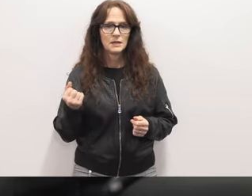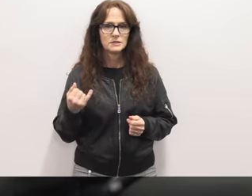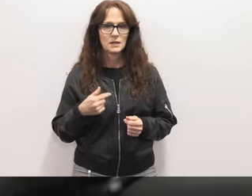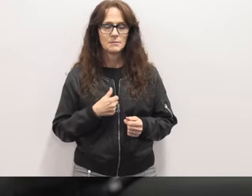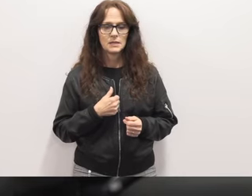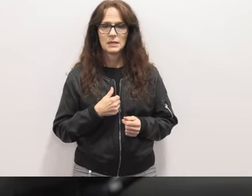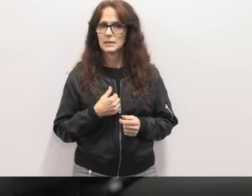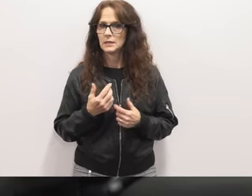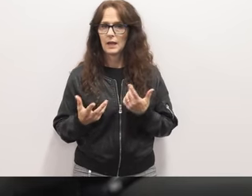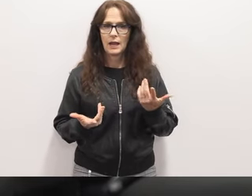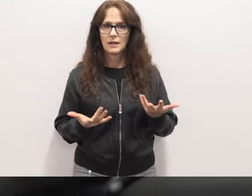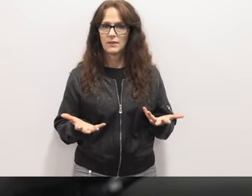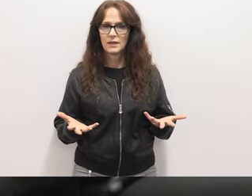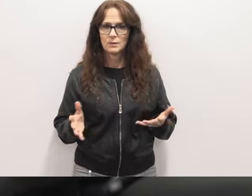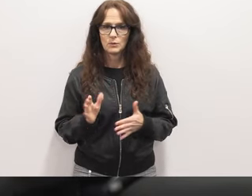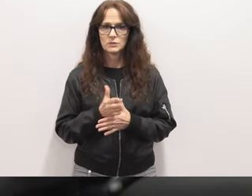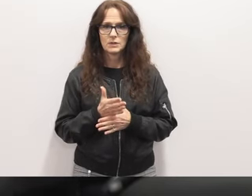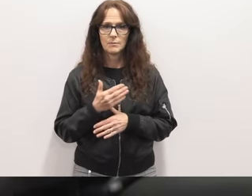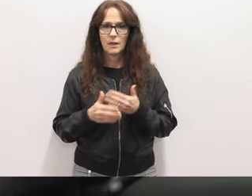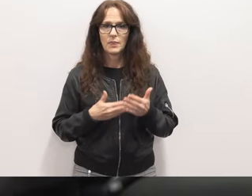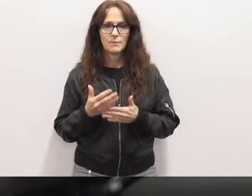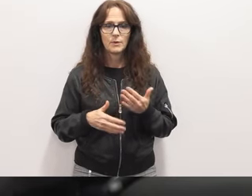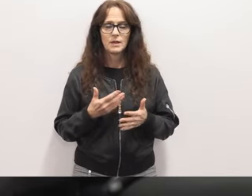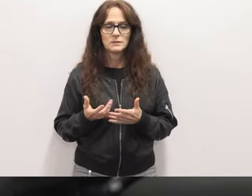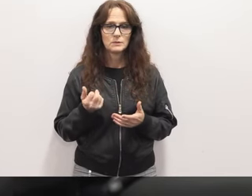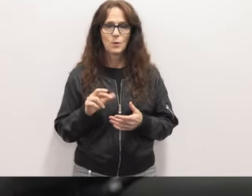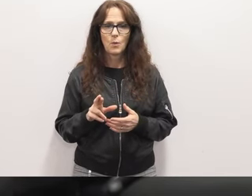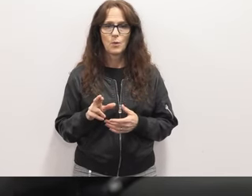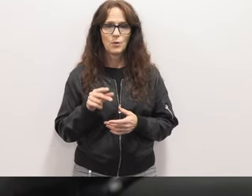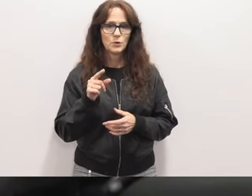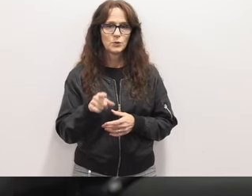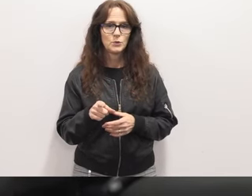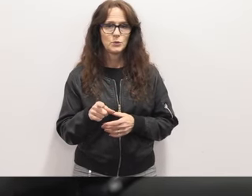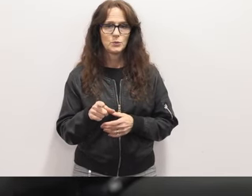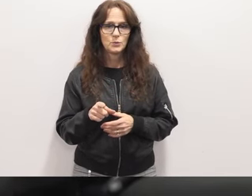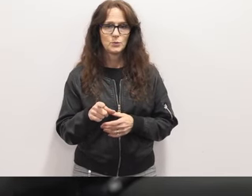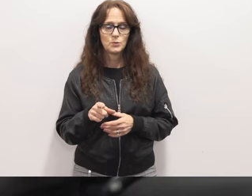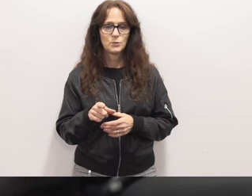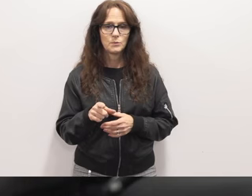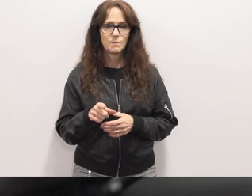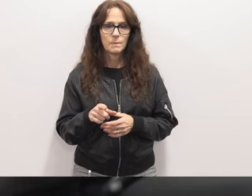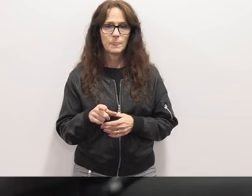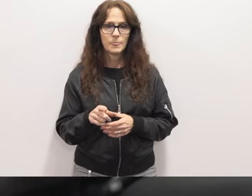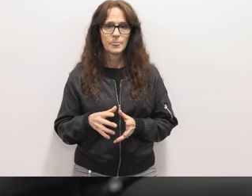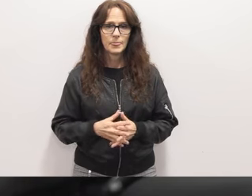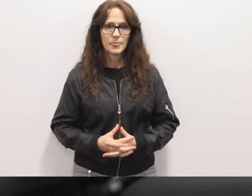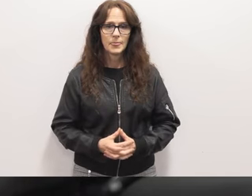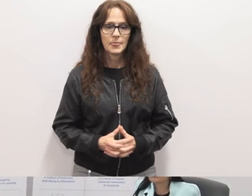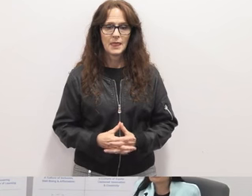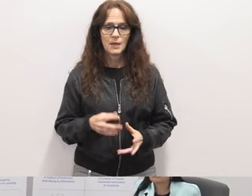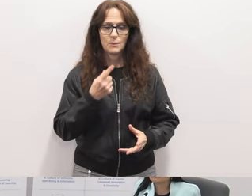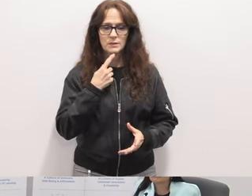that you want to share about the process or that you wanna say in closing?